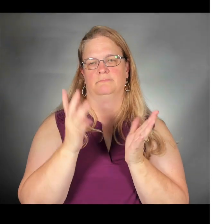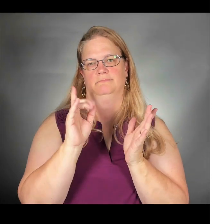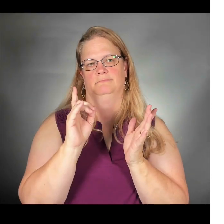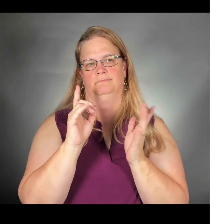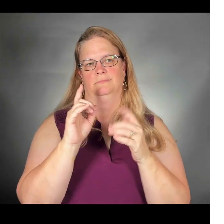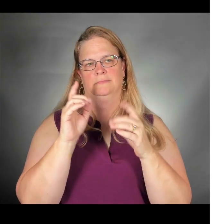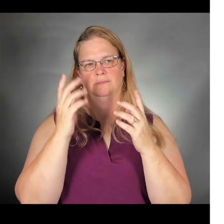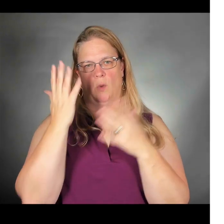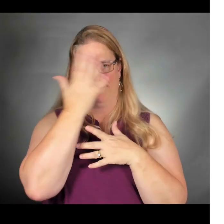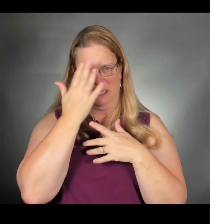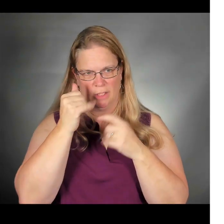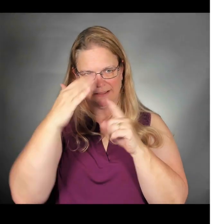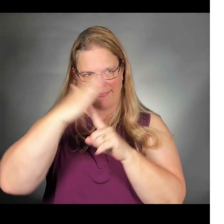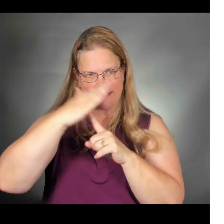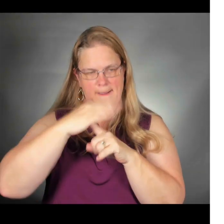This is what that form looks like.